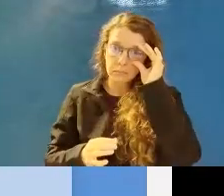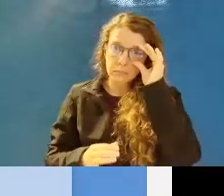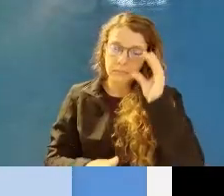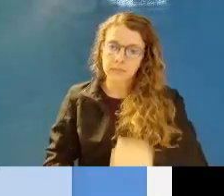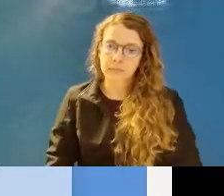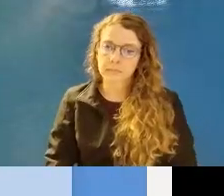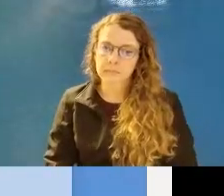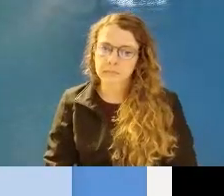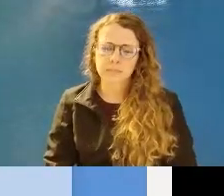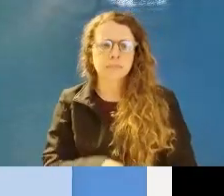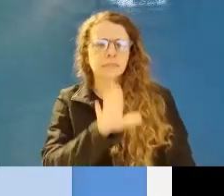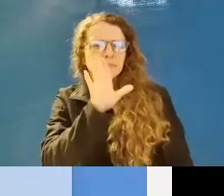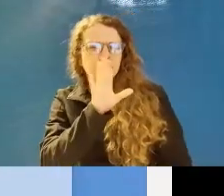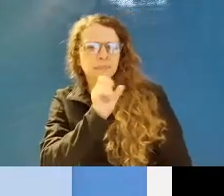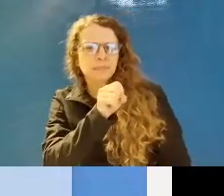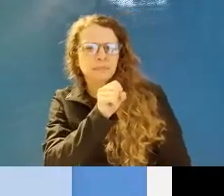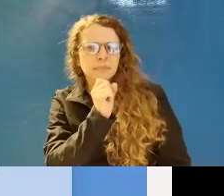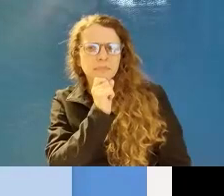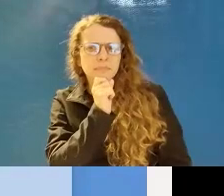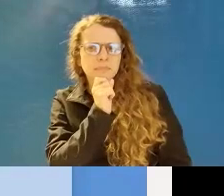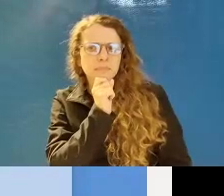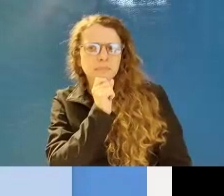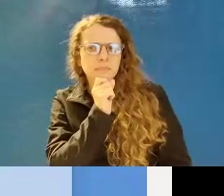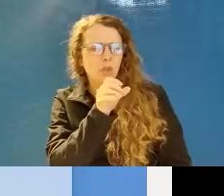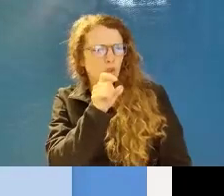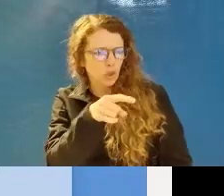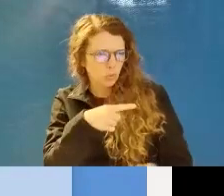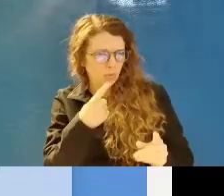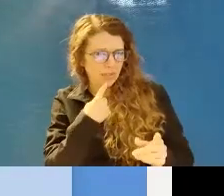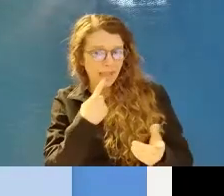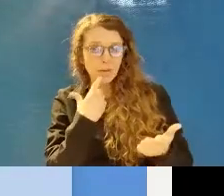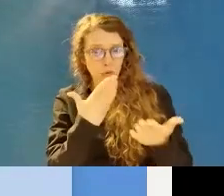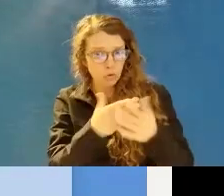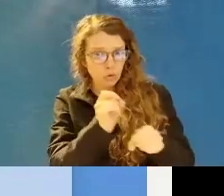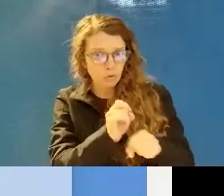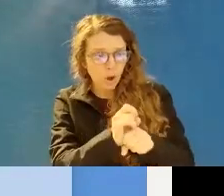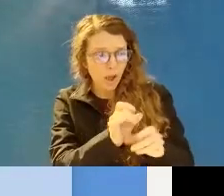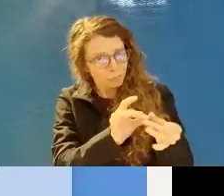Should you say you've done a great job if,